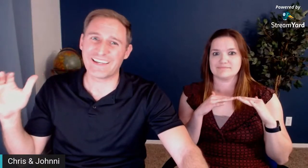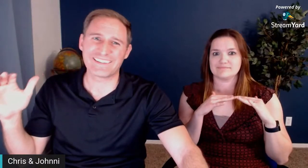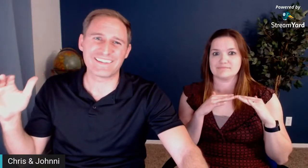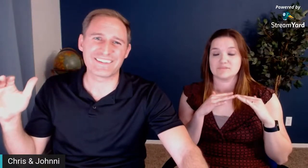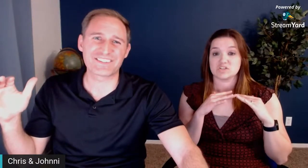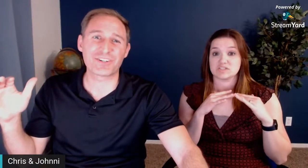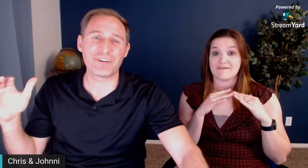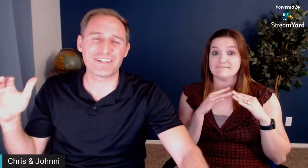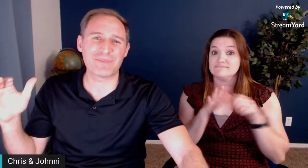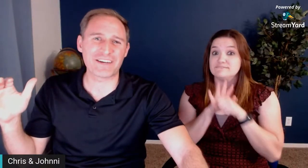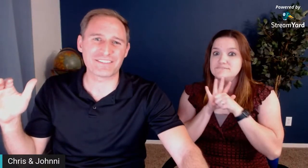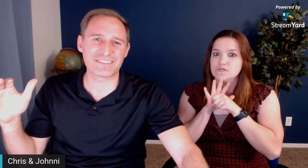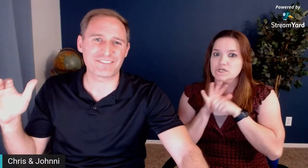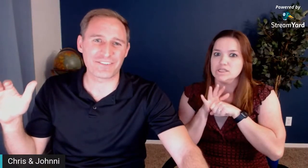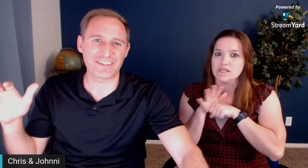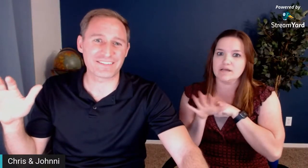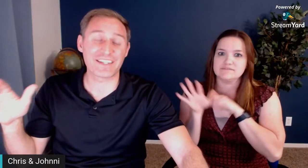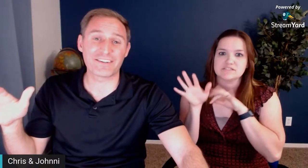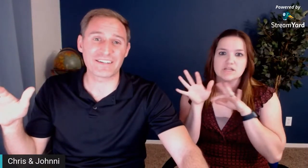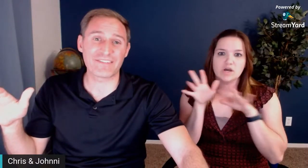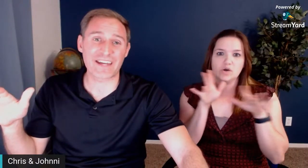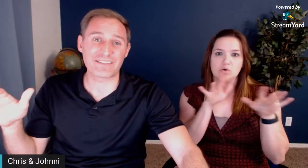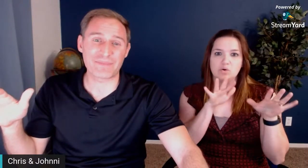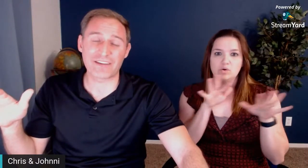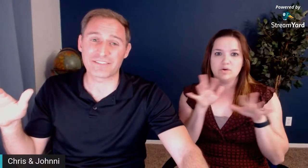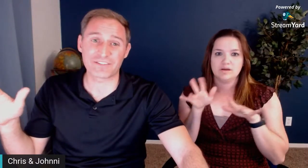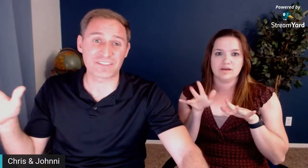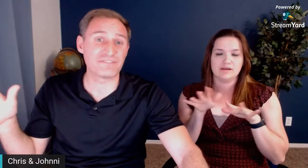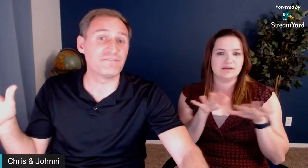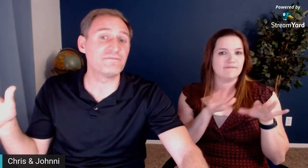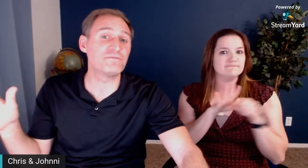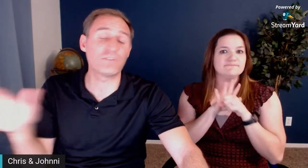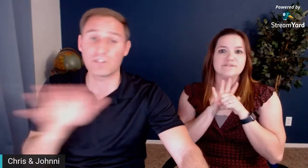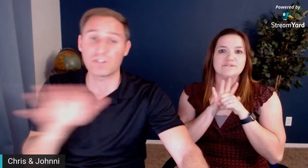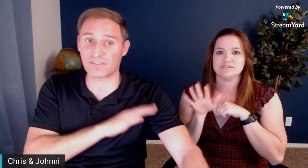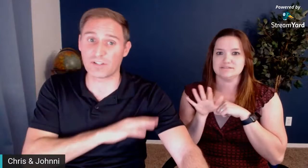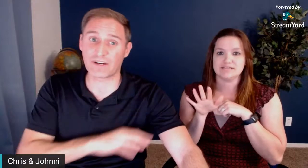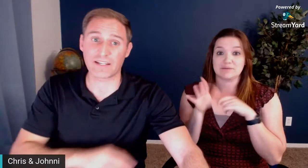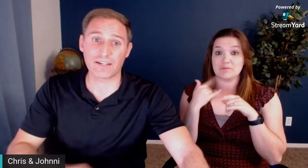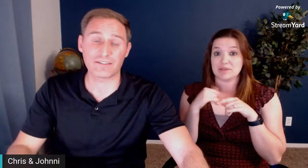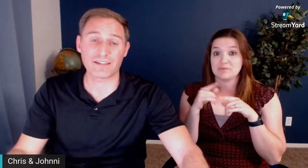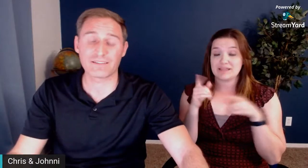and the sequoia mountains or the sierra nevada mountains are just full of snow when we went